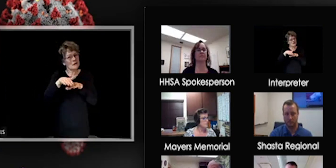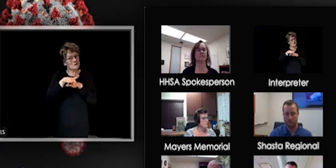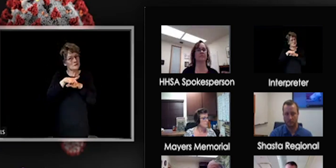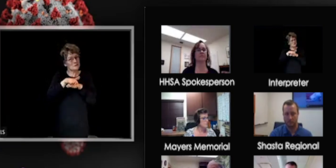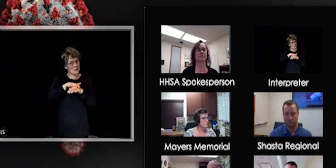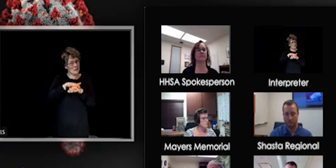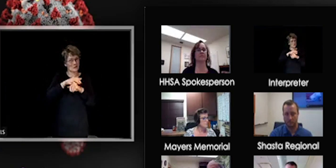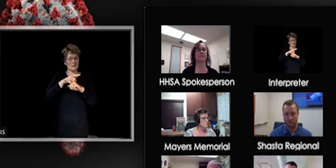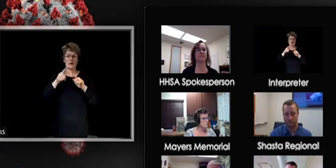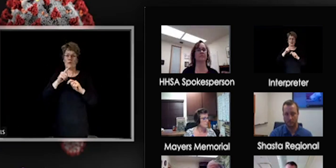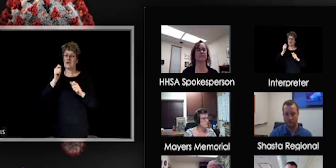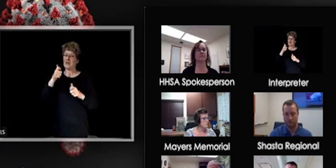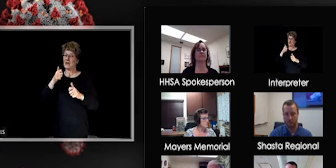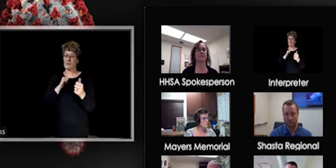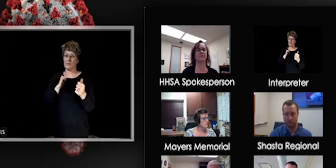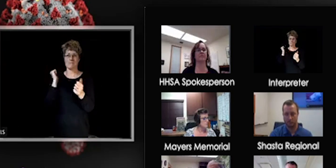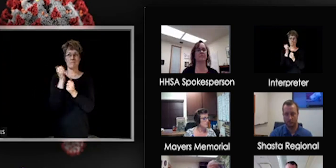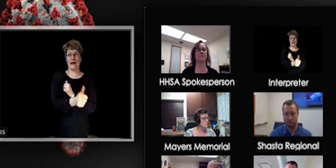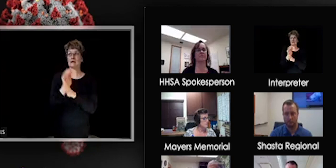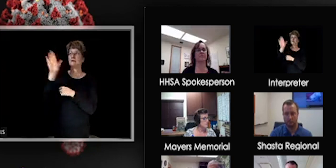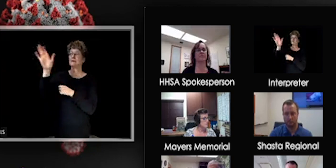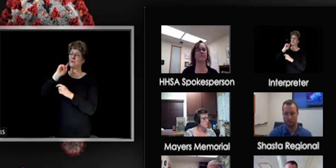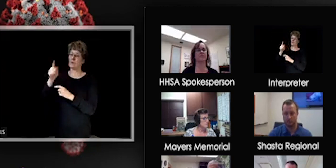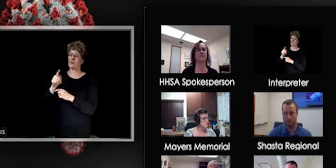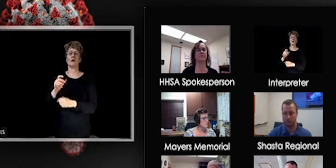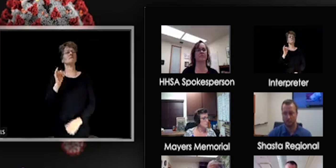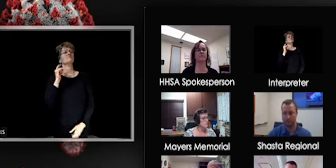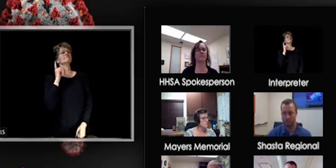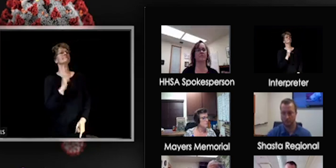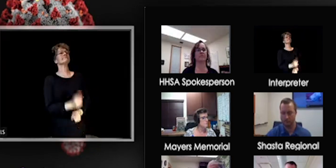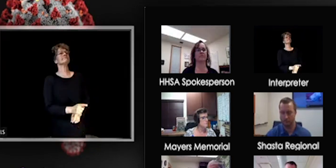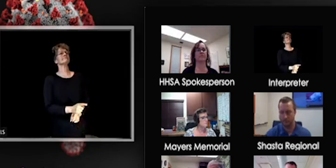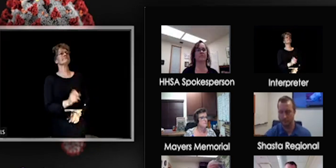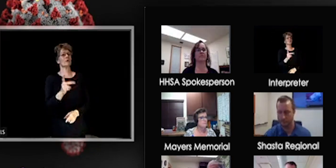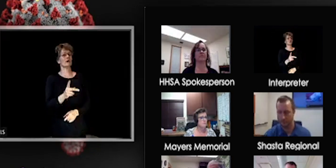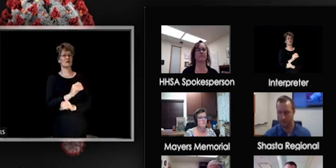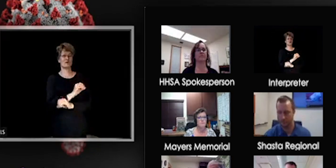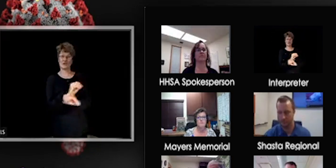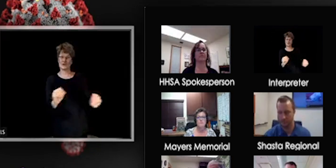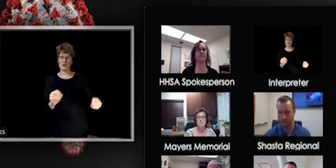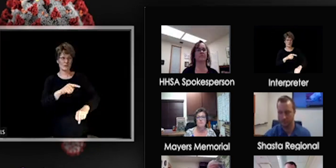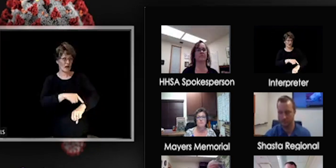order allows. Right, so there’s just no time table, bottom